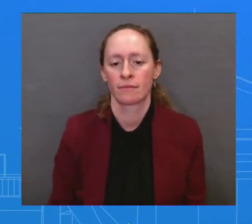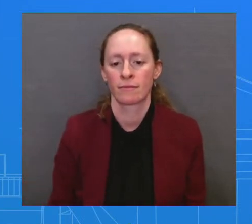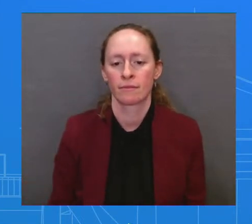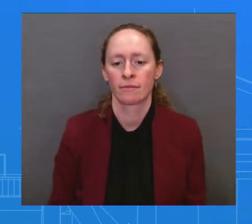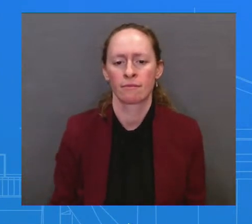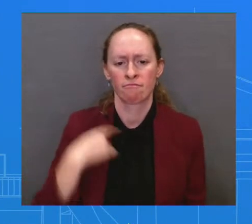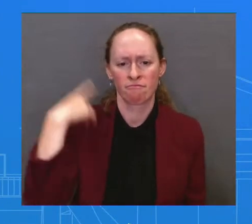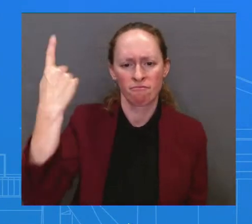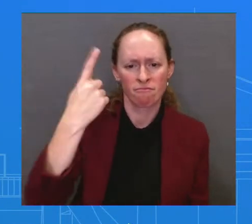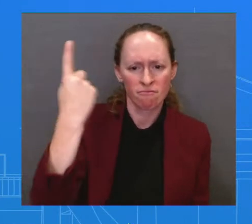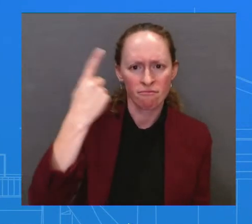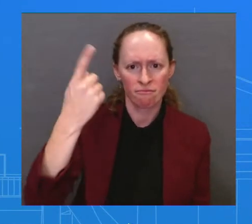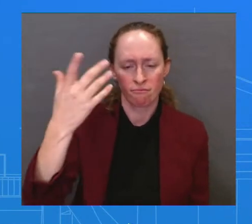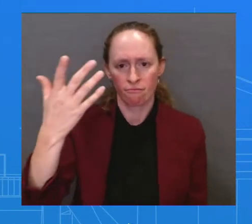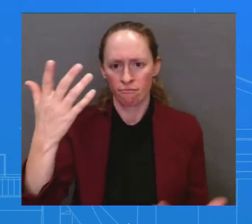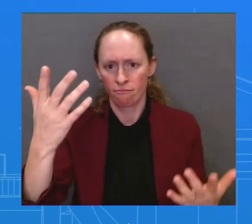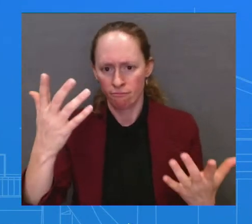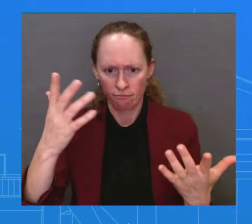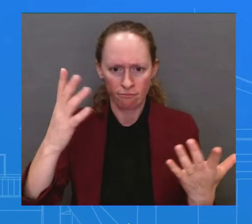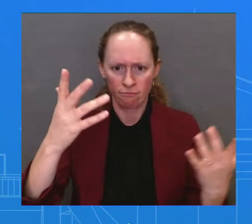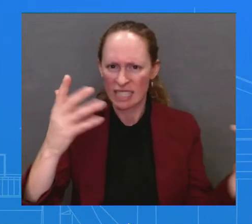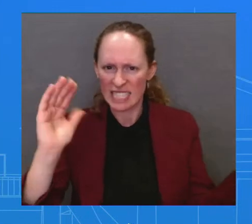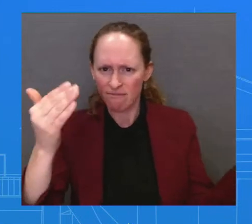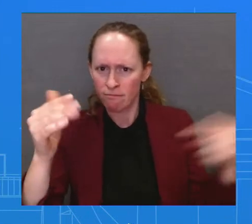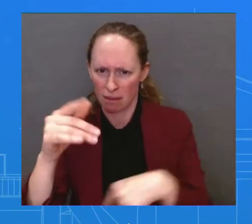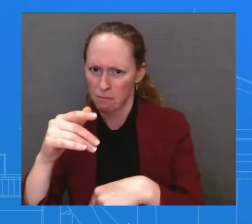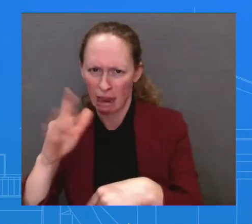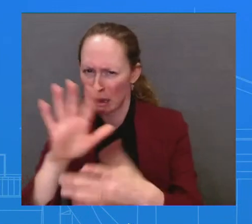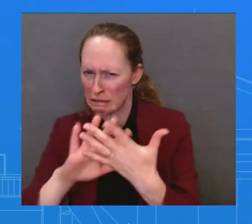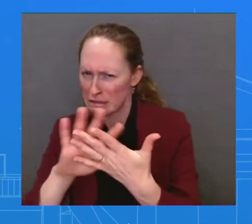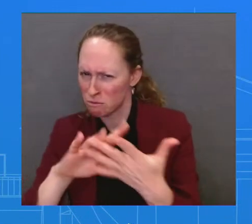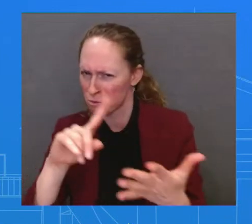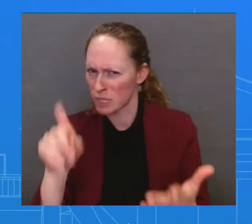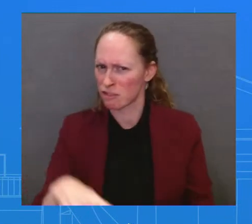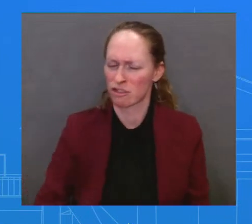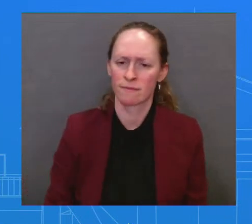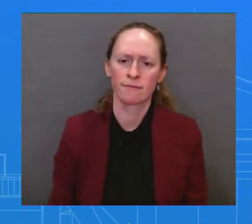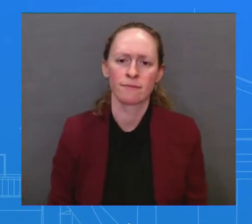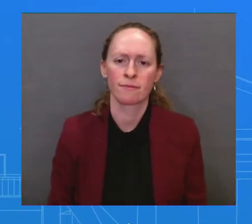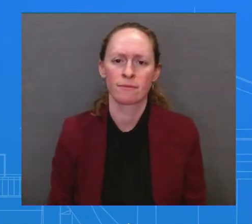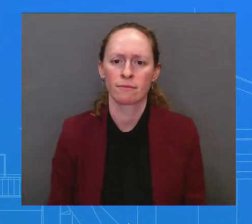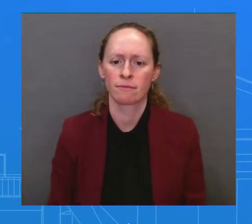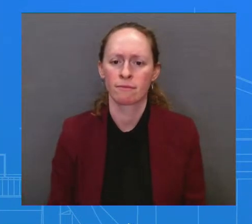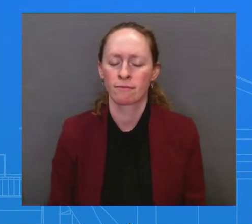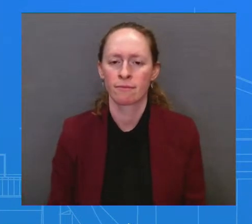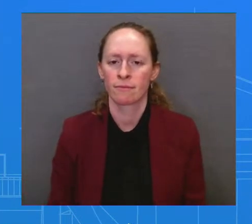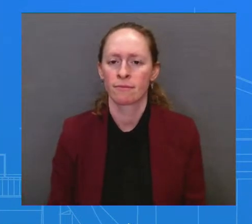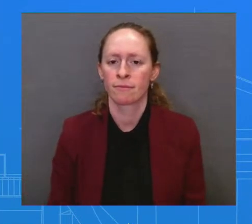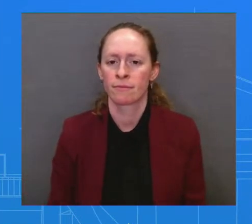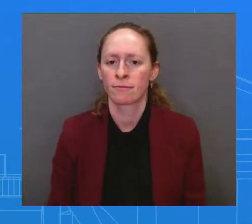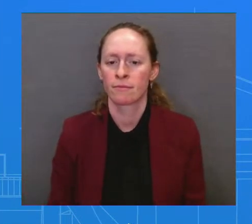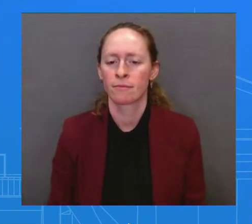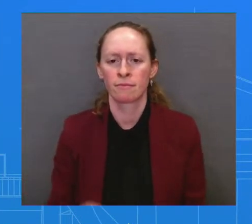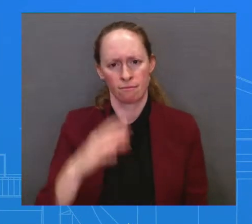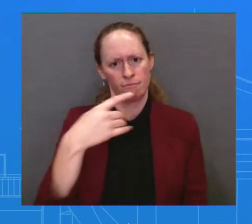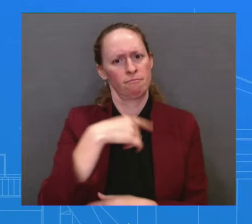Mr. Sullivan: I actually had not seen him go out publicly and say that. But without going deep into our diplomatic conversations with them,